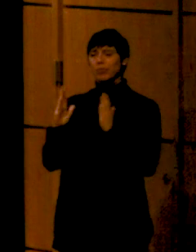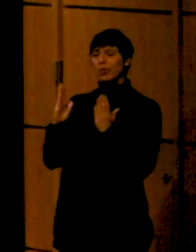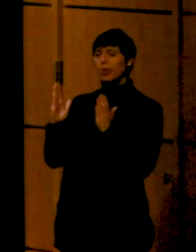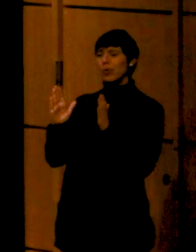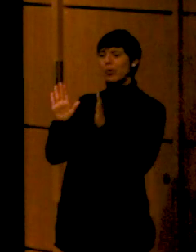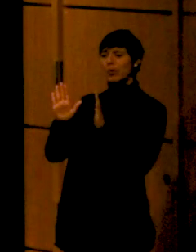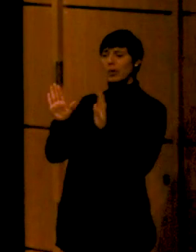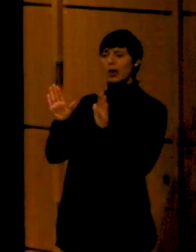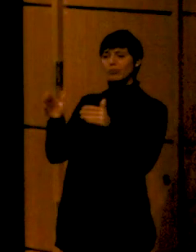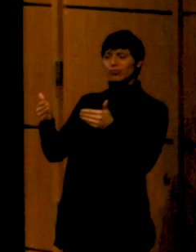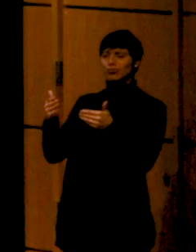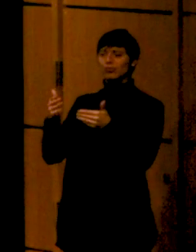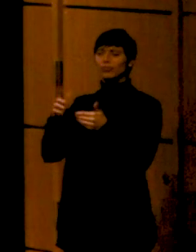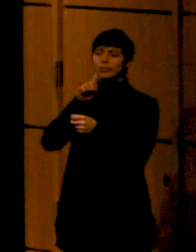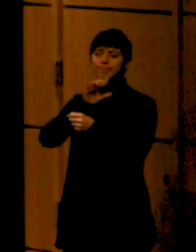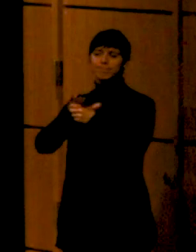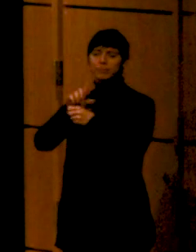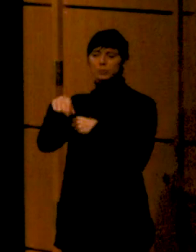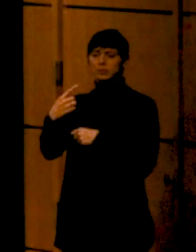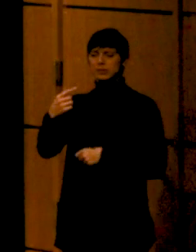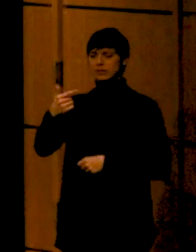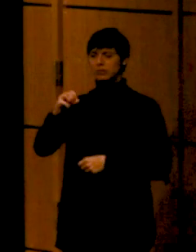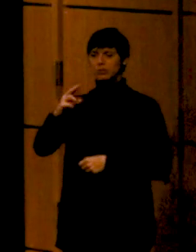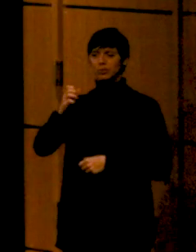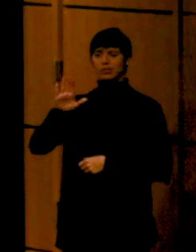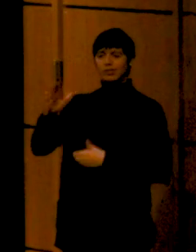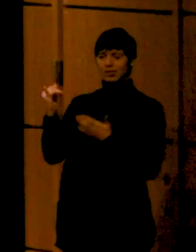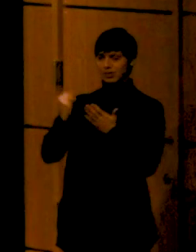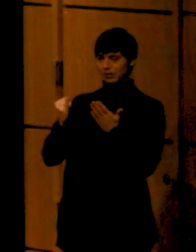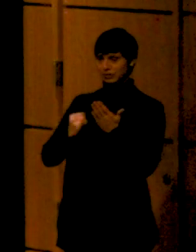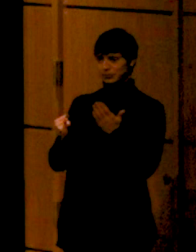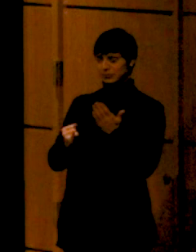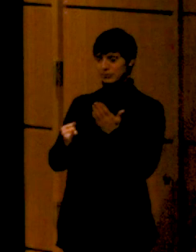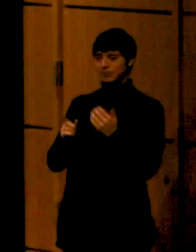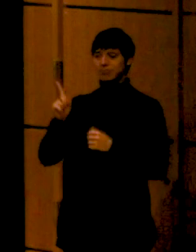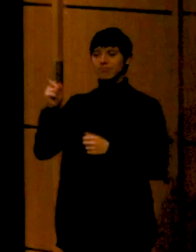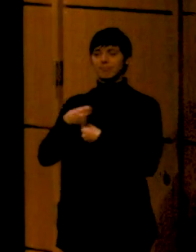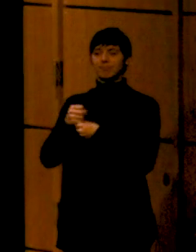And this one entitled "Departure" is one of the objects that close the show made in 2007,